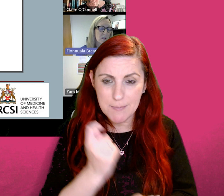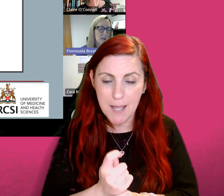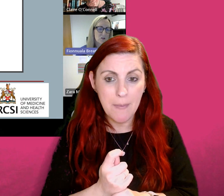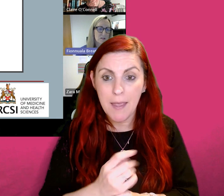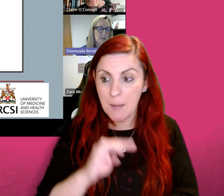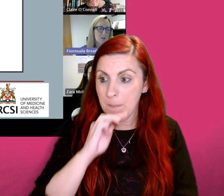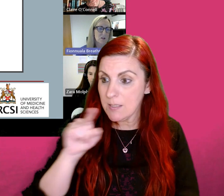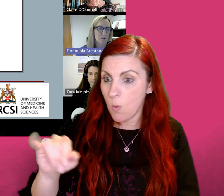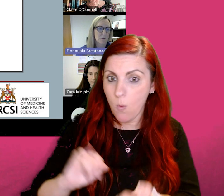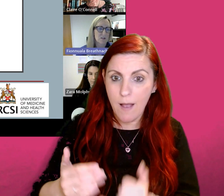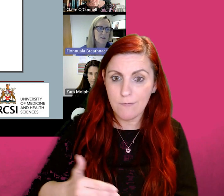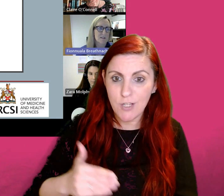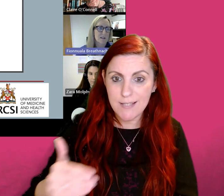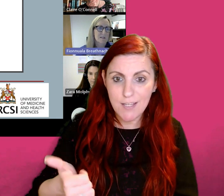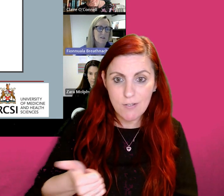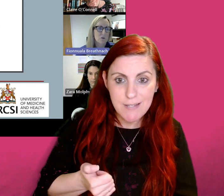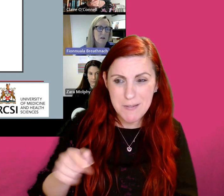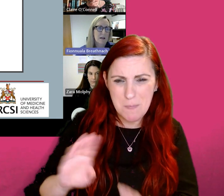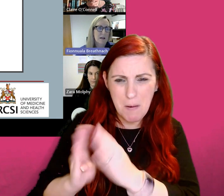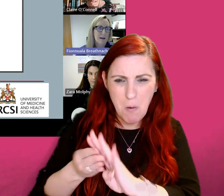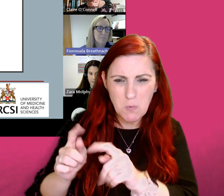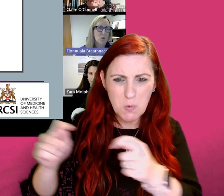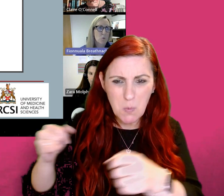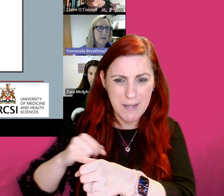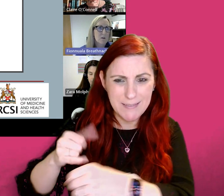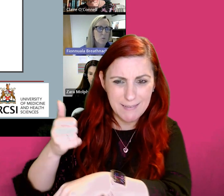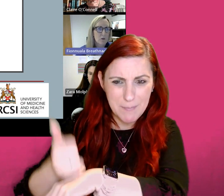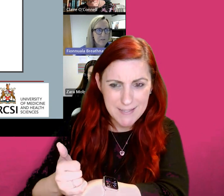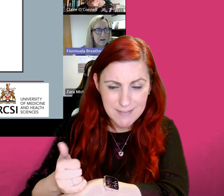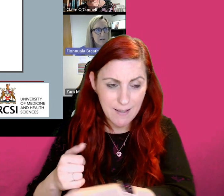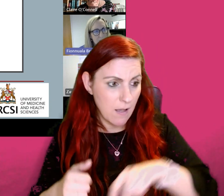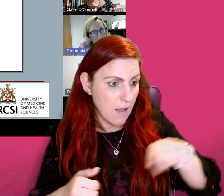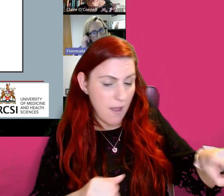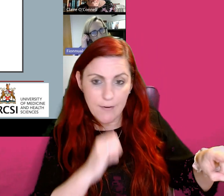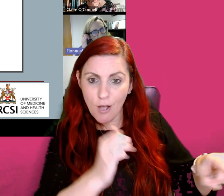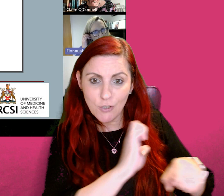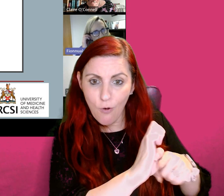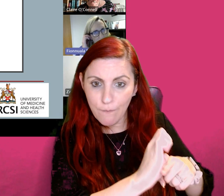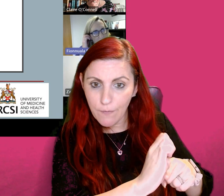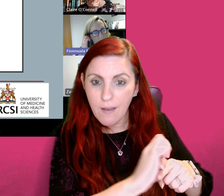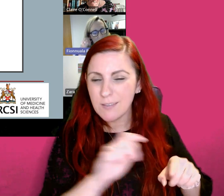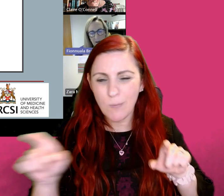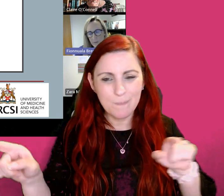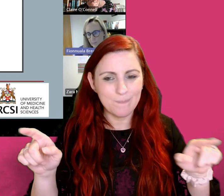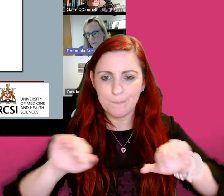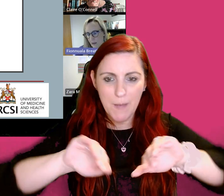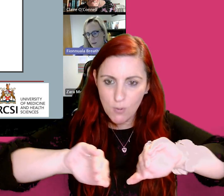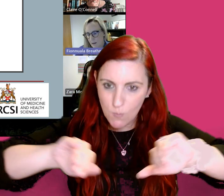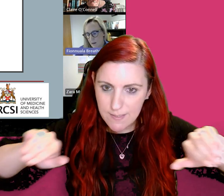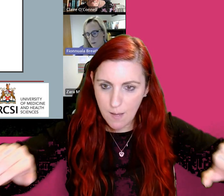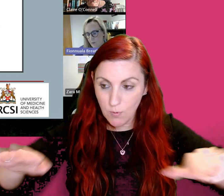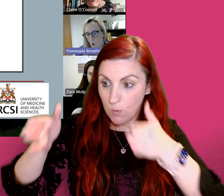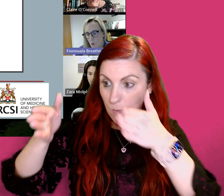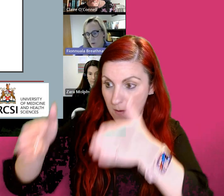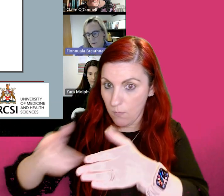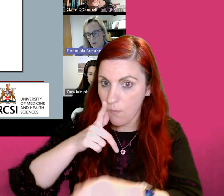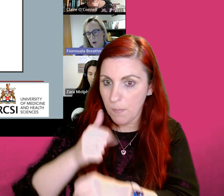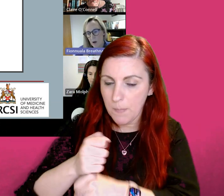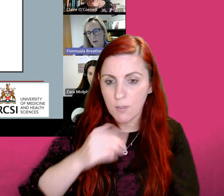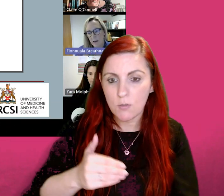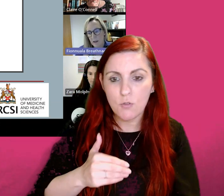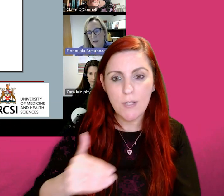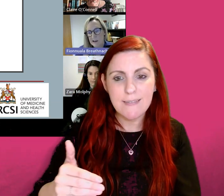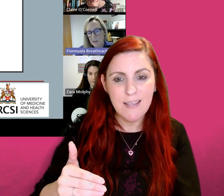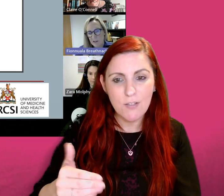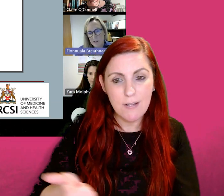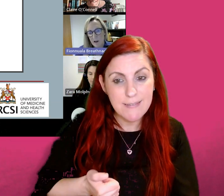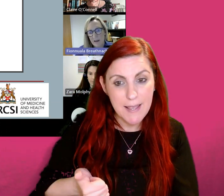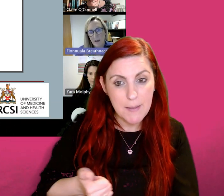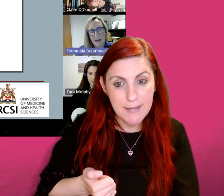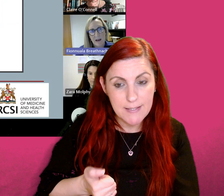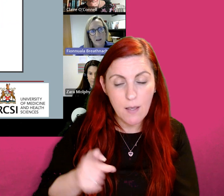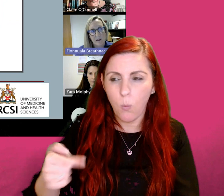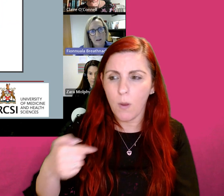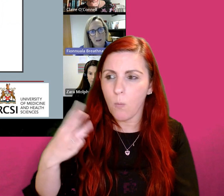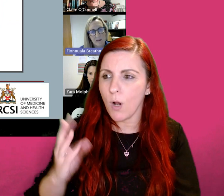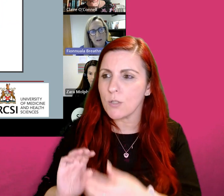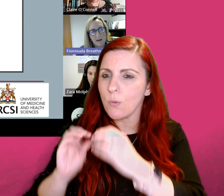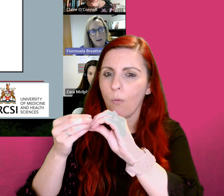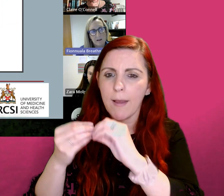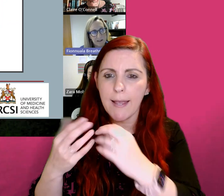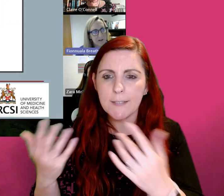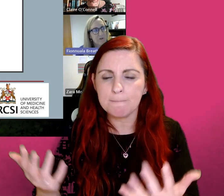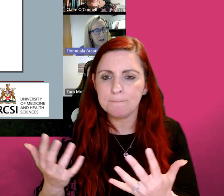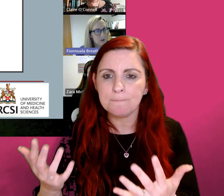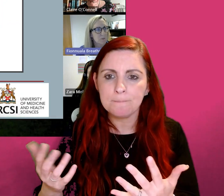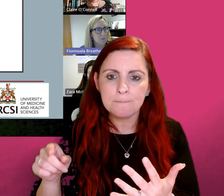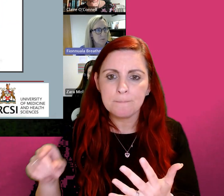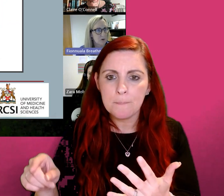with gestational diabetes so um we were very much um um focused on designing a h self-management